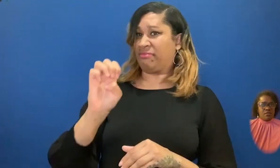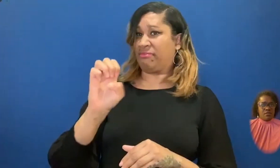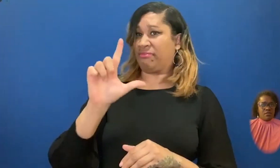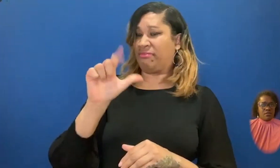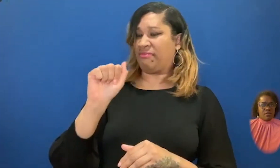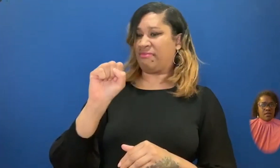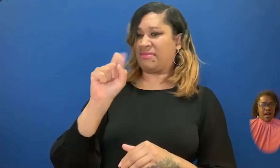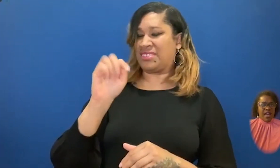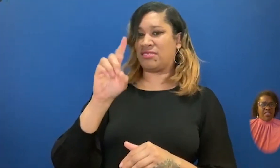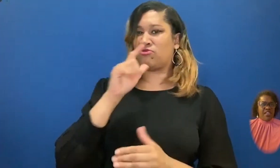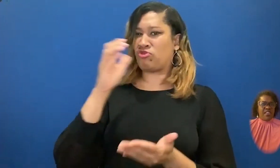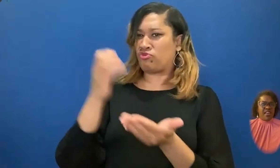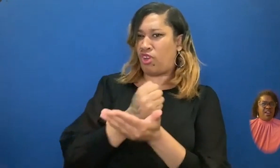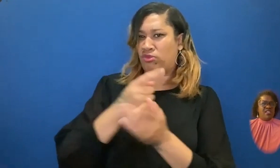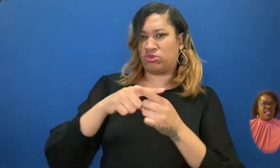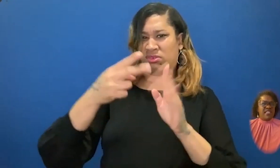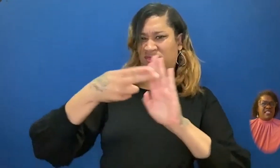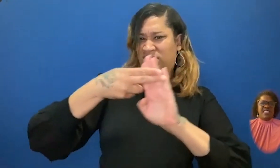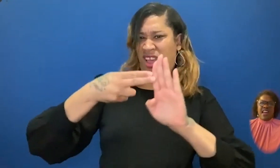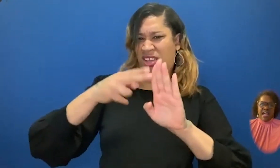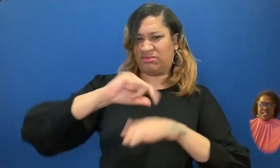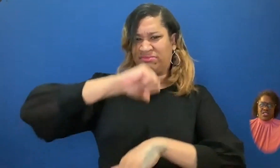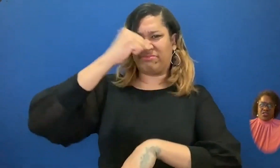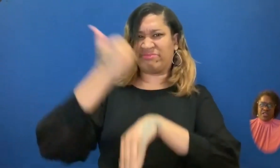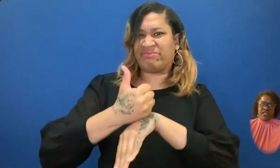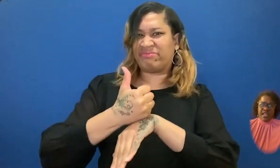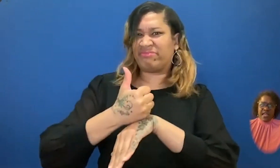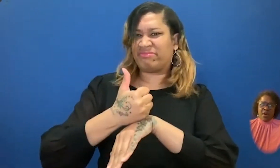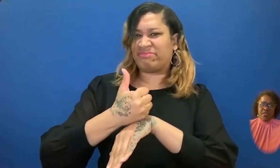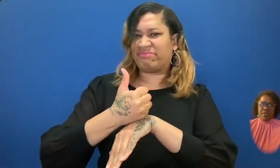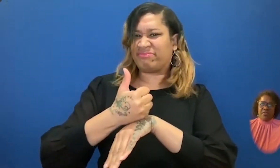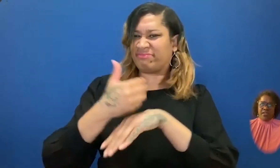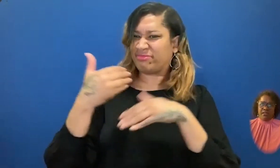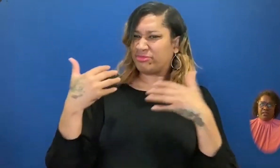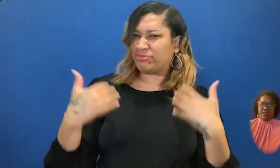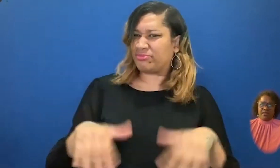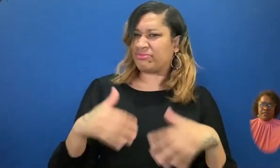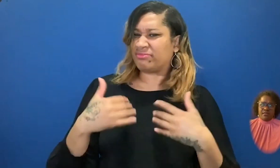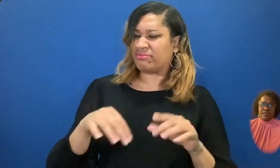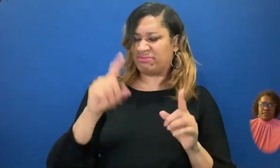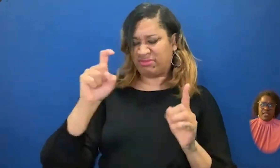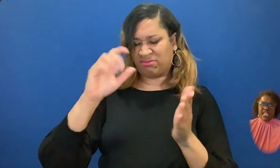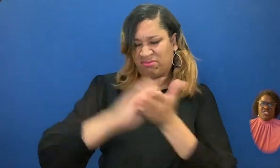I think Elstad doesn’t deserve to be recognized through a building name.